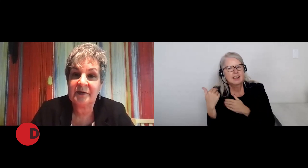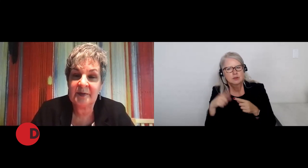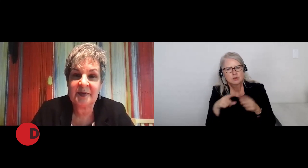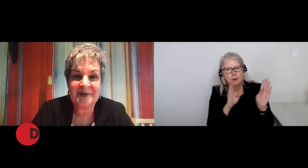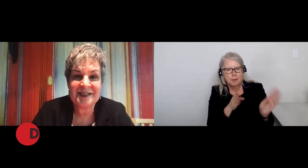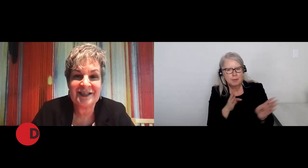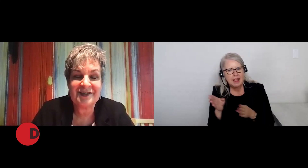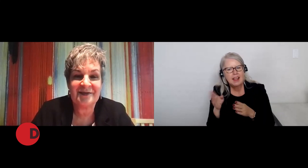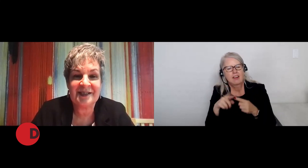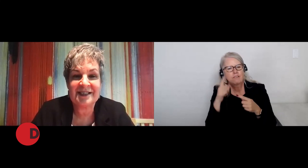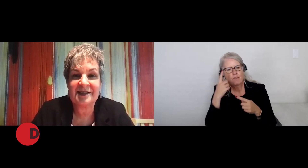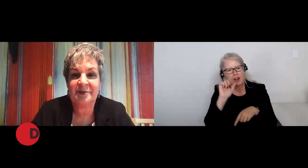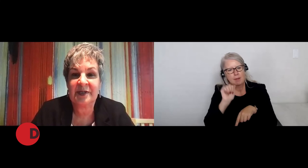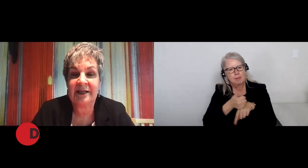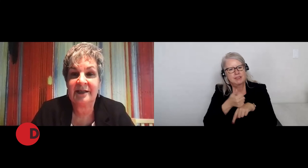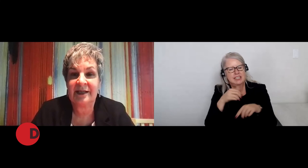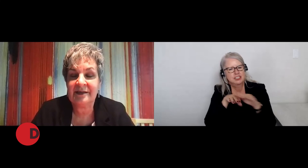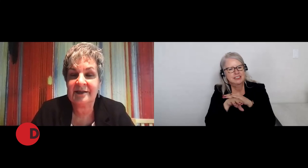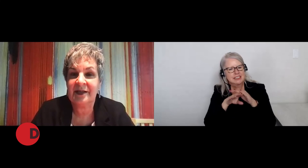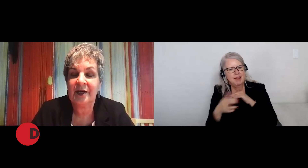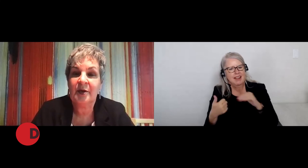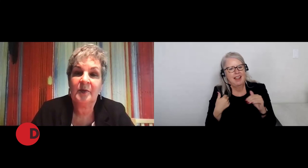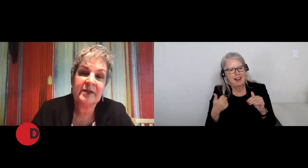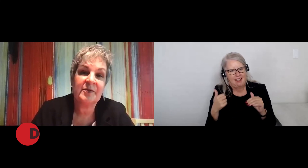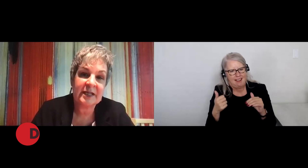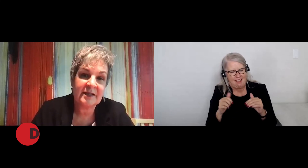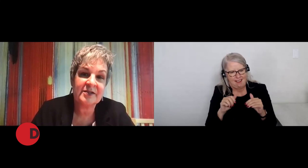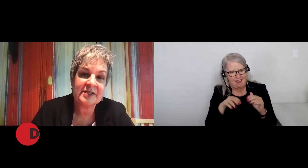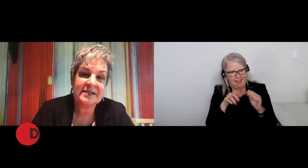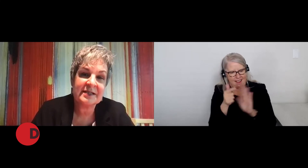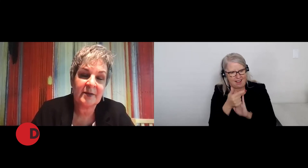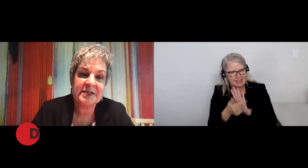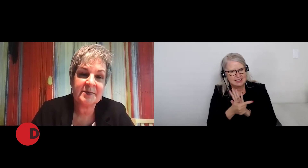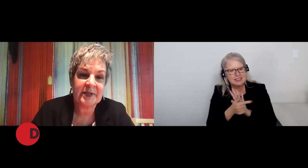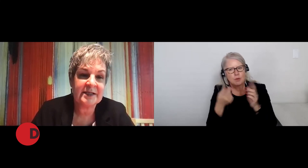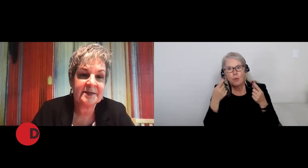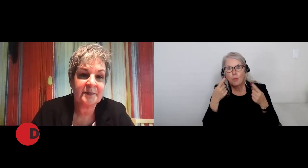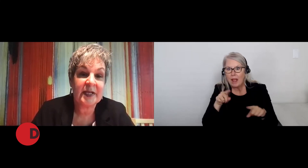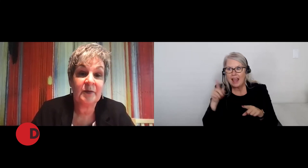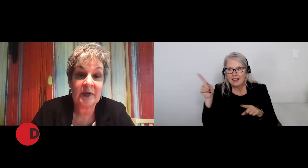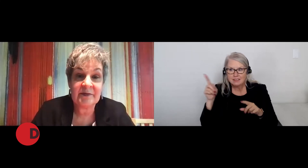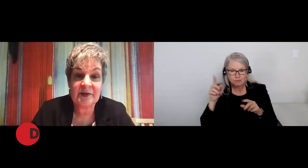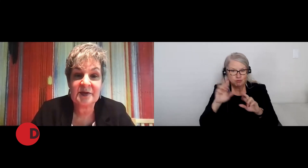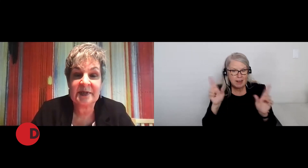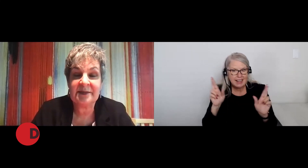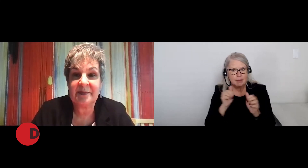for the Accessible Canada Act legislation when the regulations